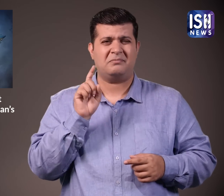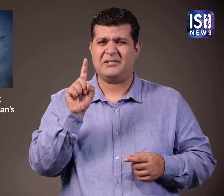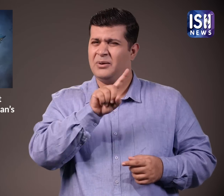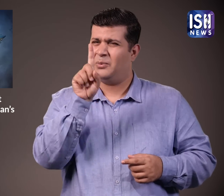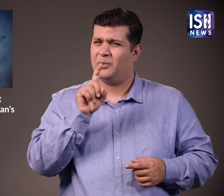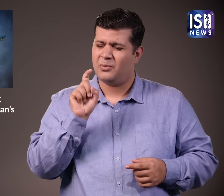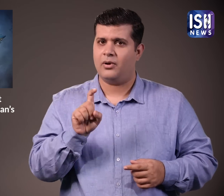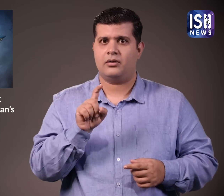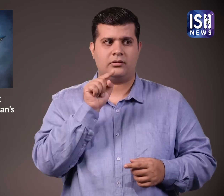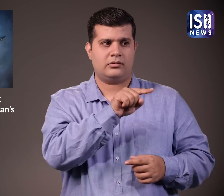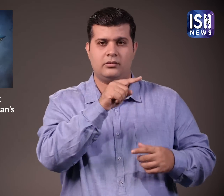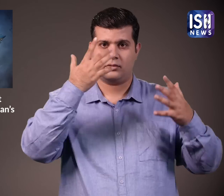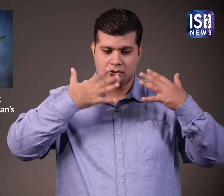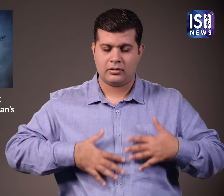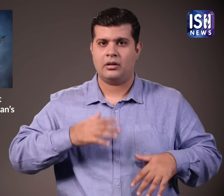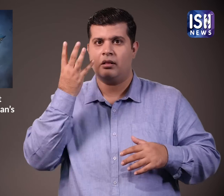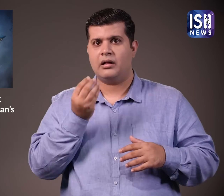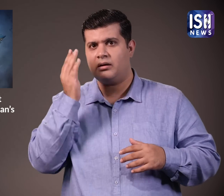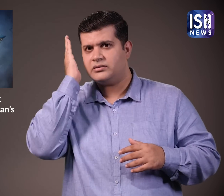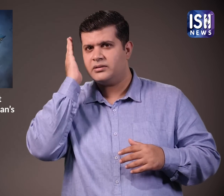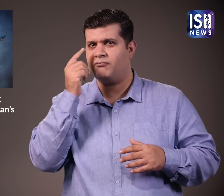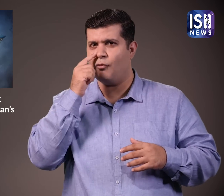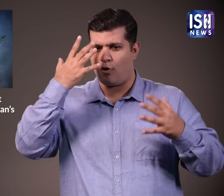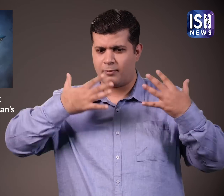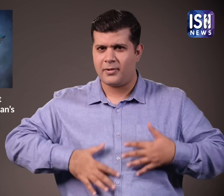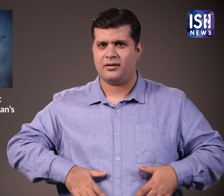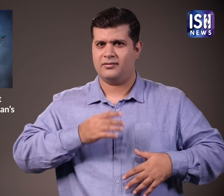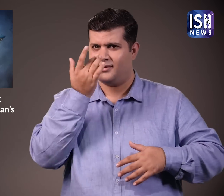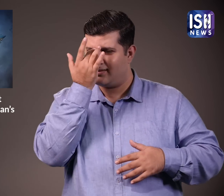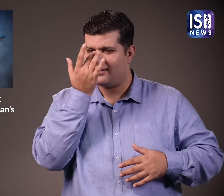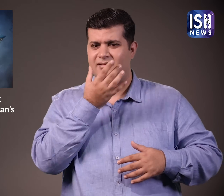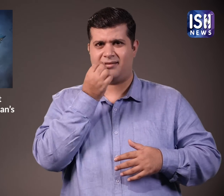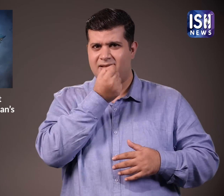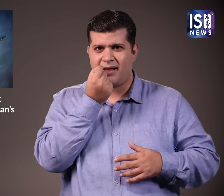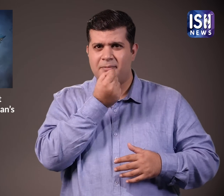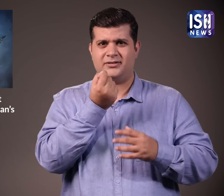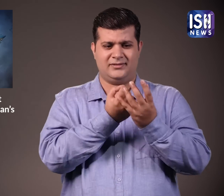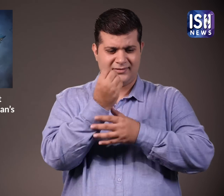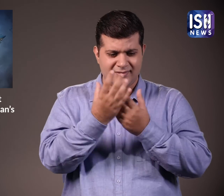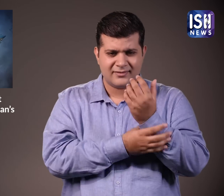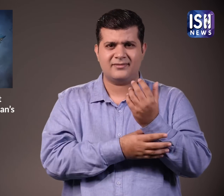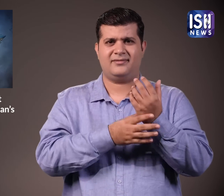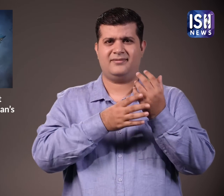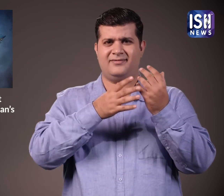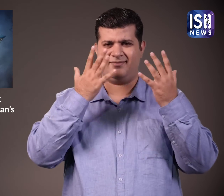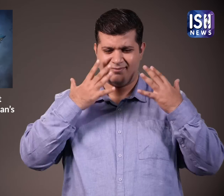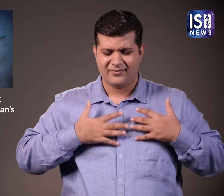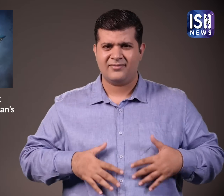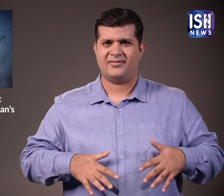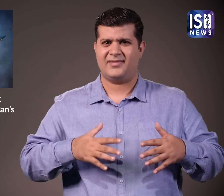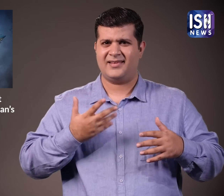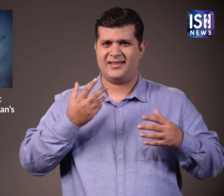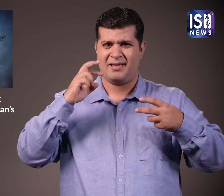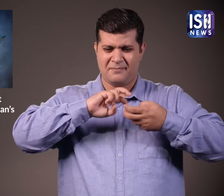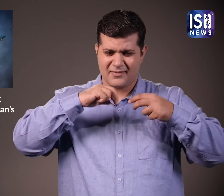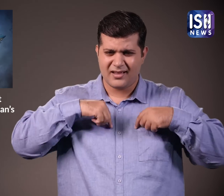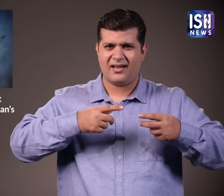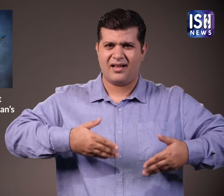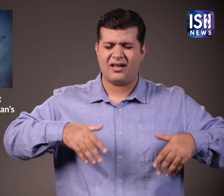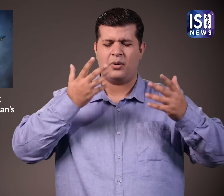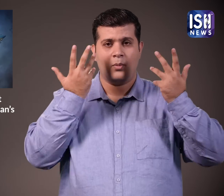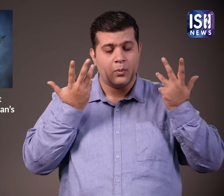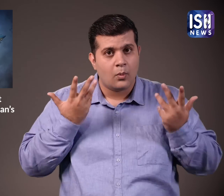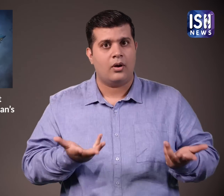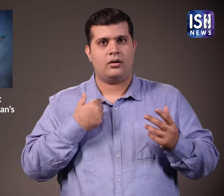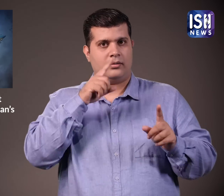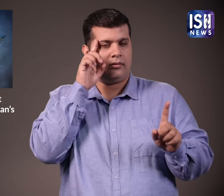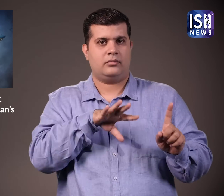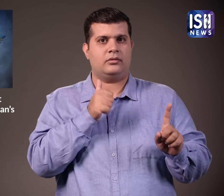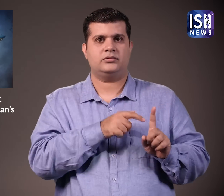People couldn't understand why he was cross dressed in a women's maxi, bindi, lipstick, and bangles.